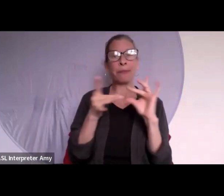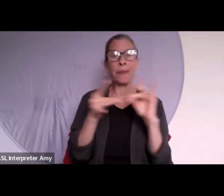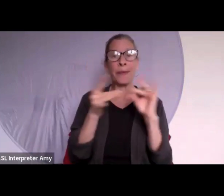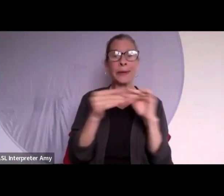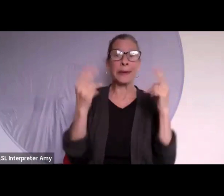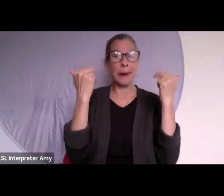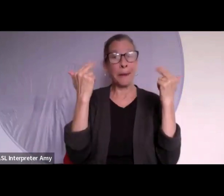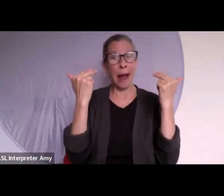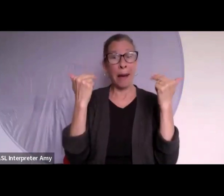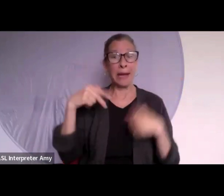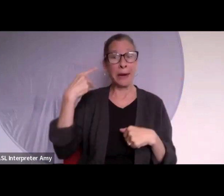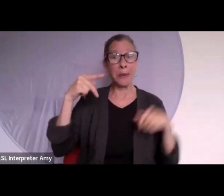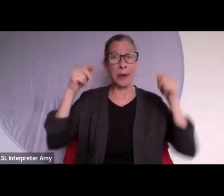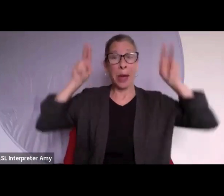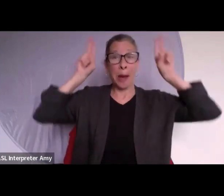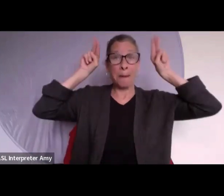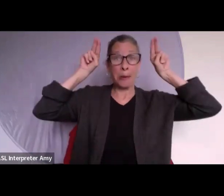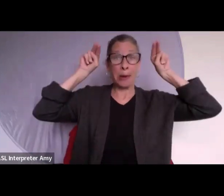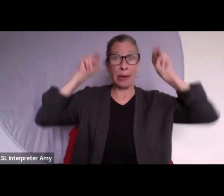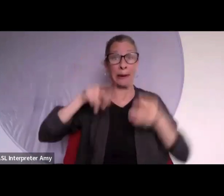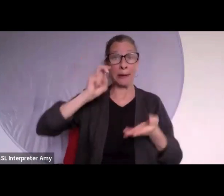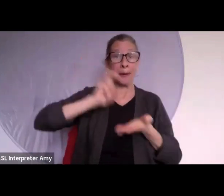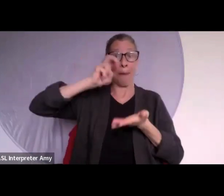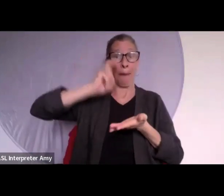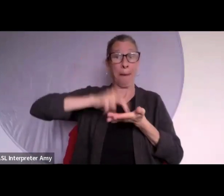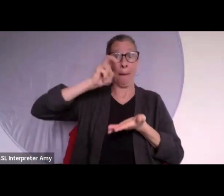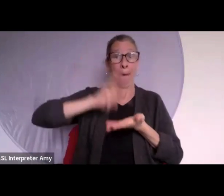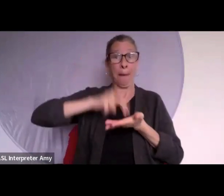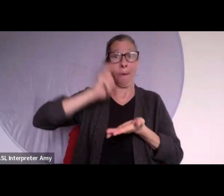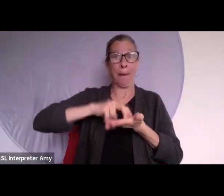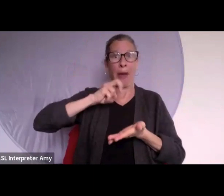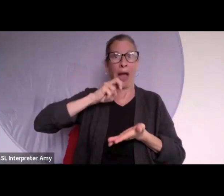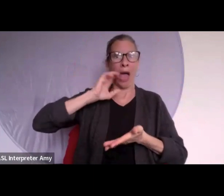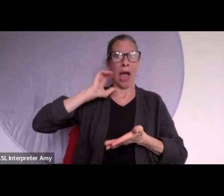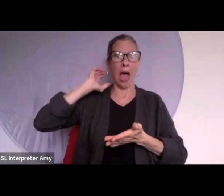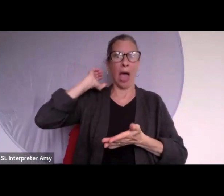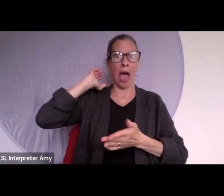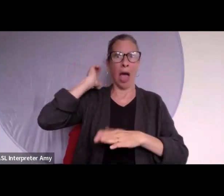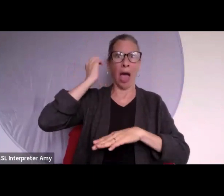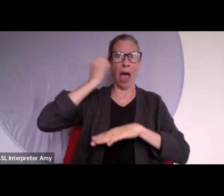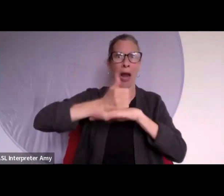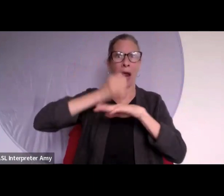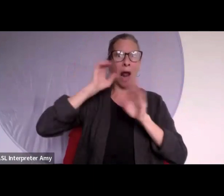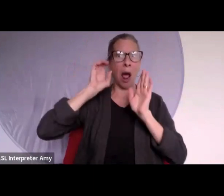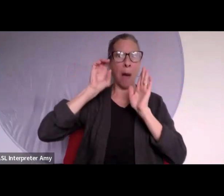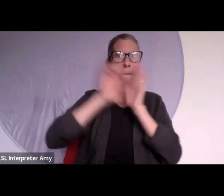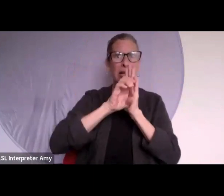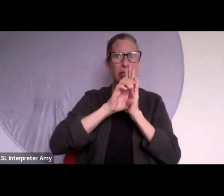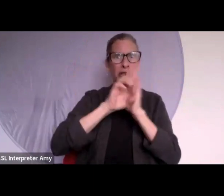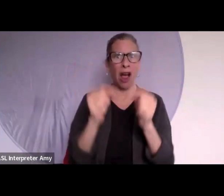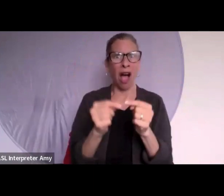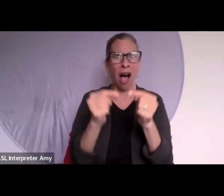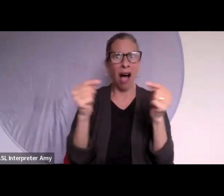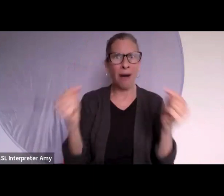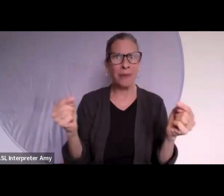years, jumping up and down. And it can create that, which means that they can do the opposite technology, this is all with the